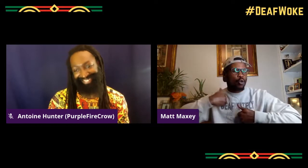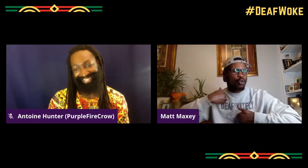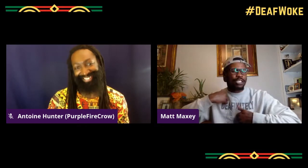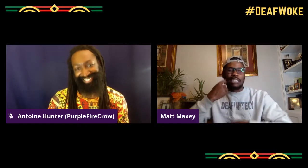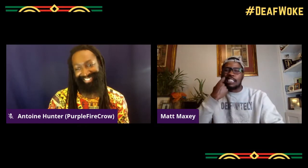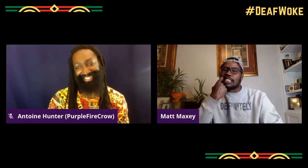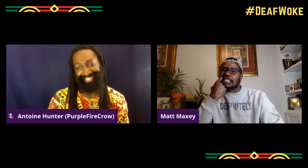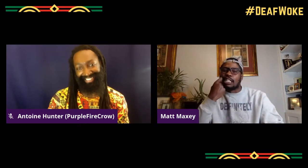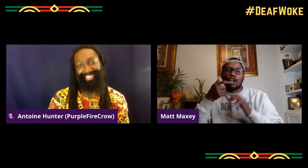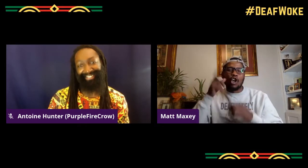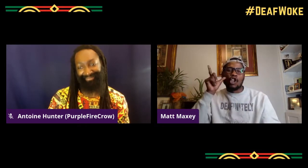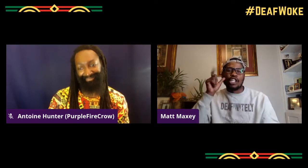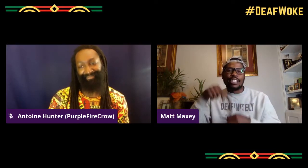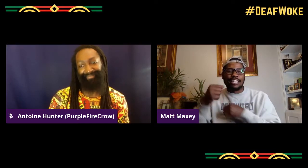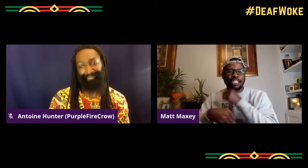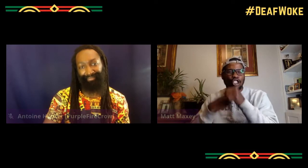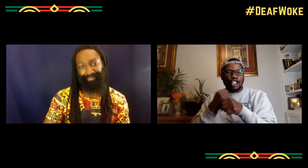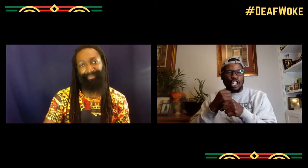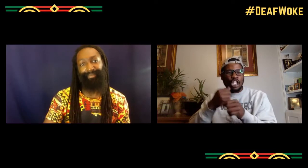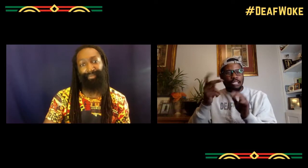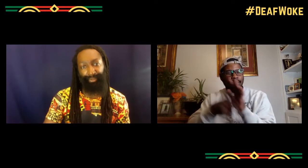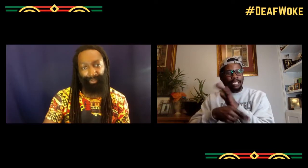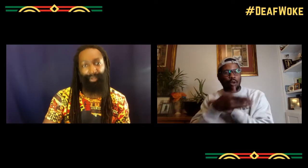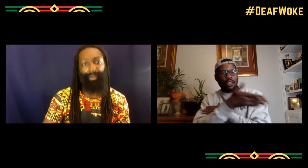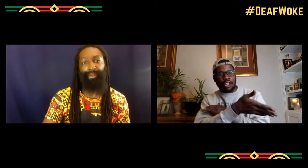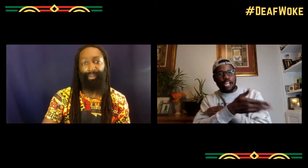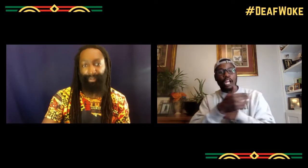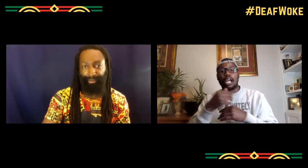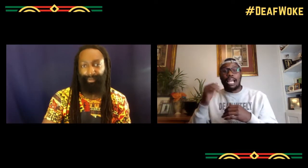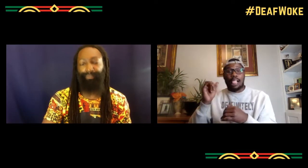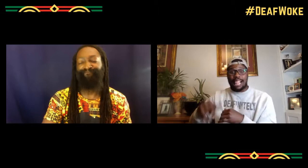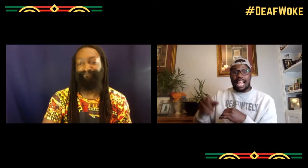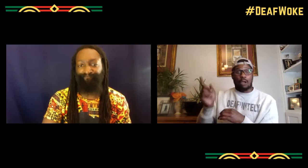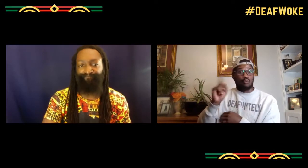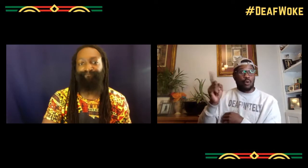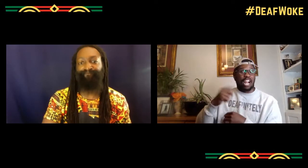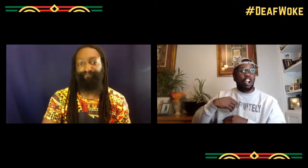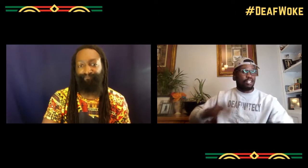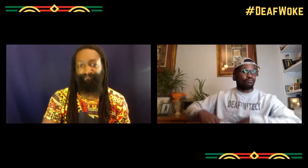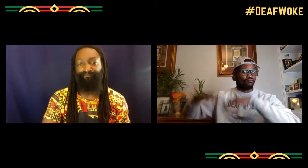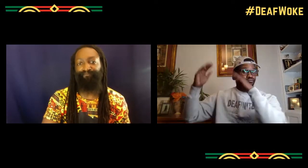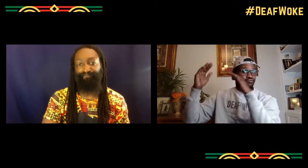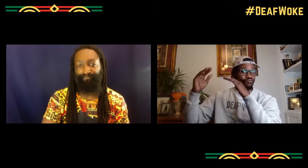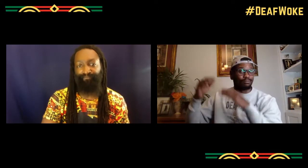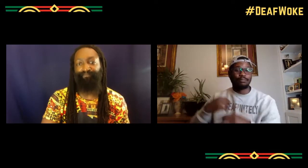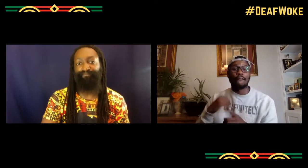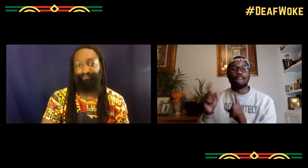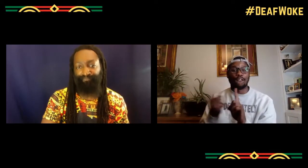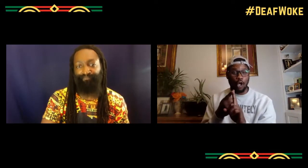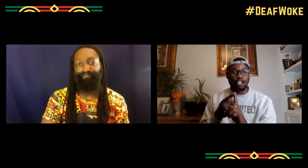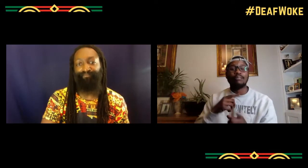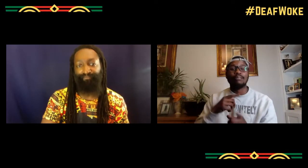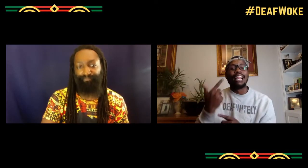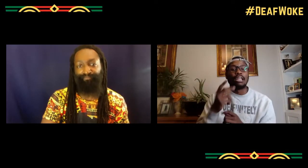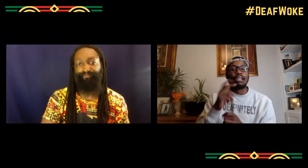Uh huh. You know, it's the military base. And somebody was just actually recently killed over there.